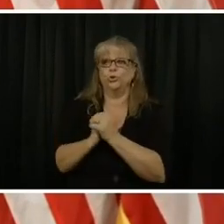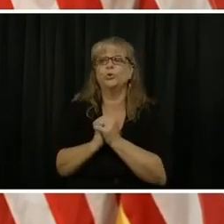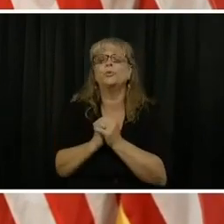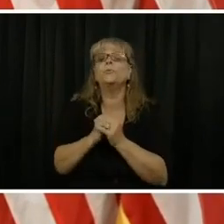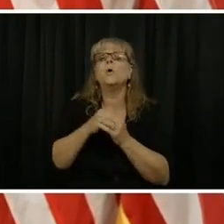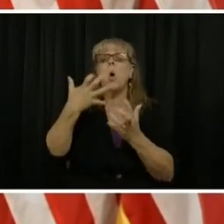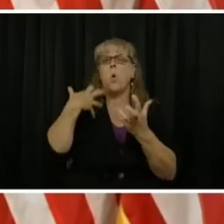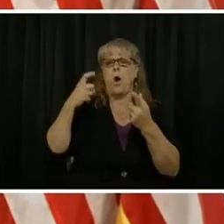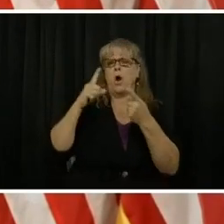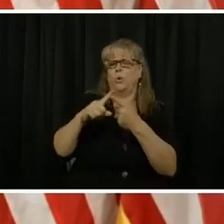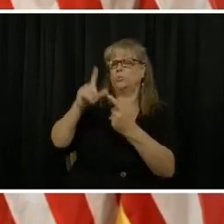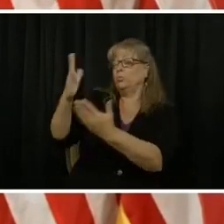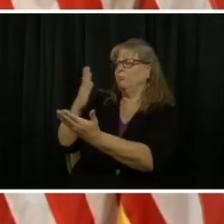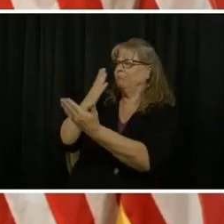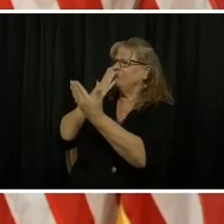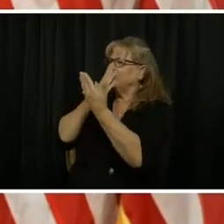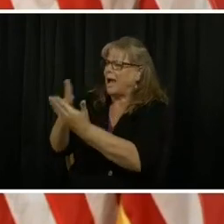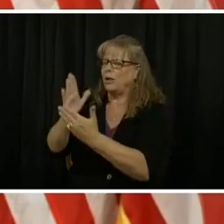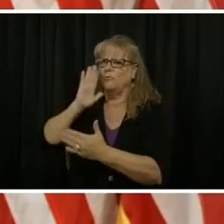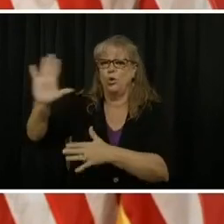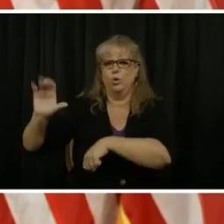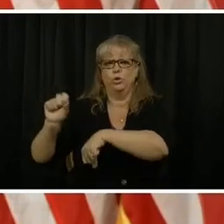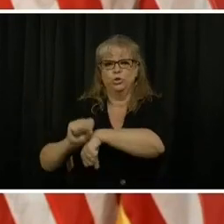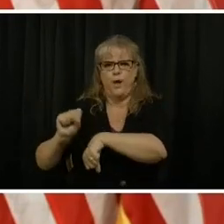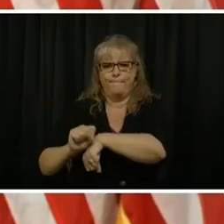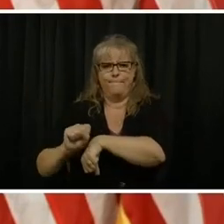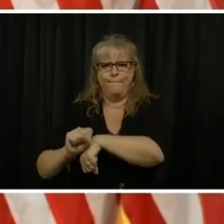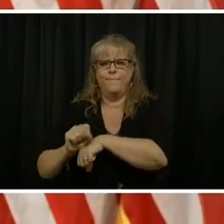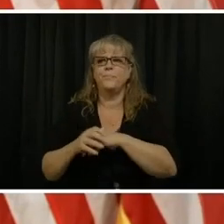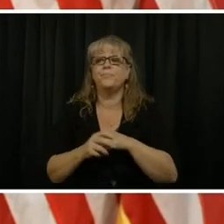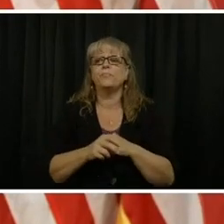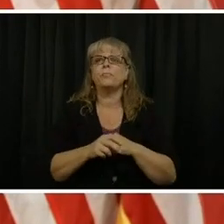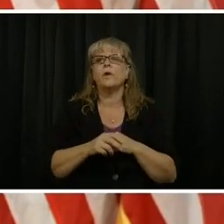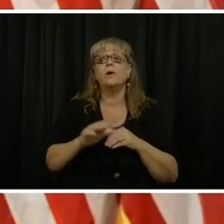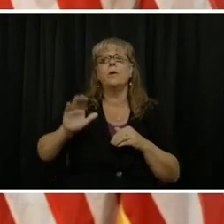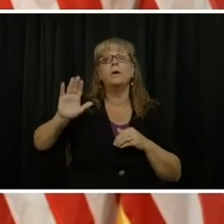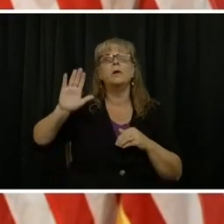RACHEL, THE STATE EPIDEMIOLOGIST.